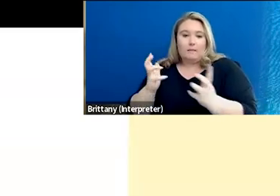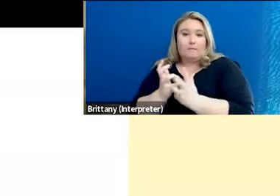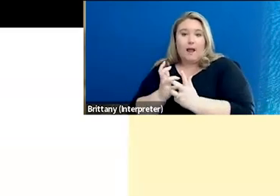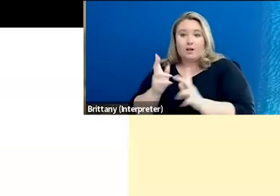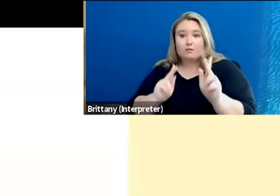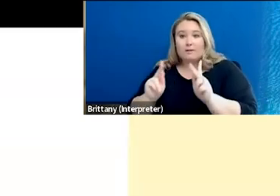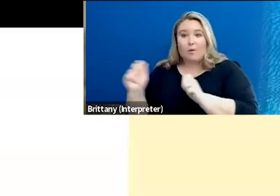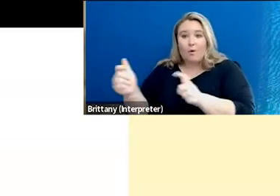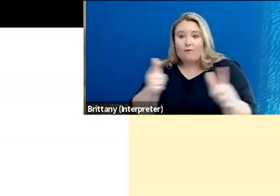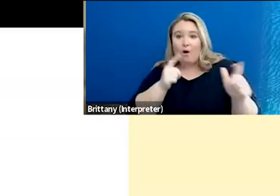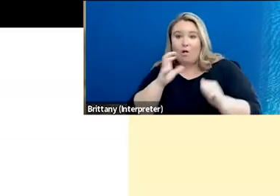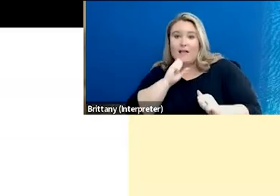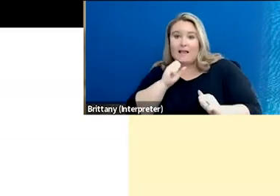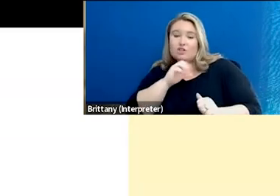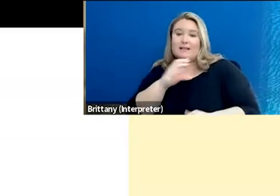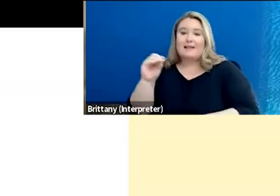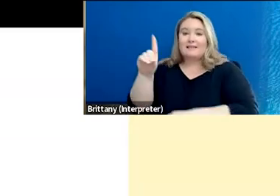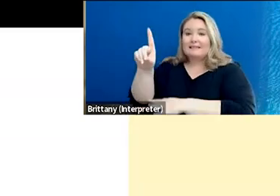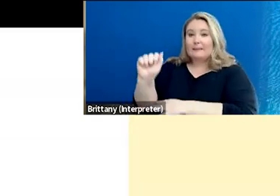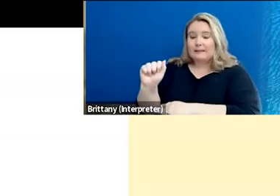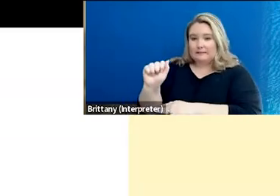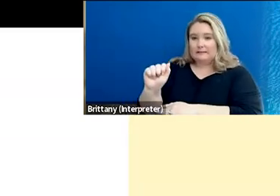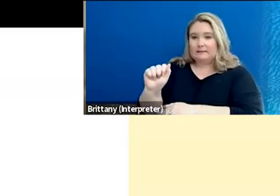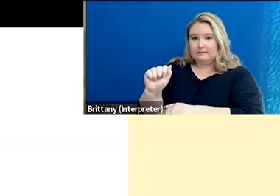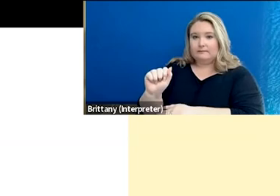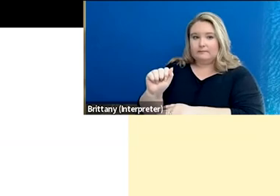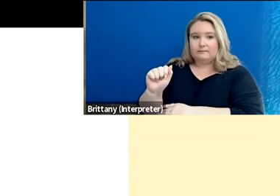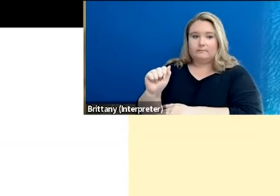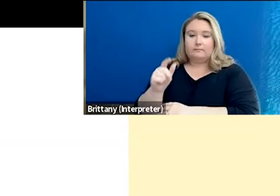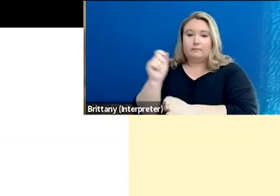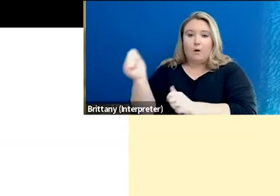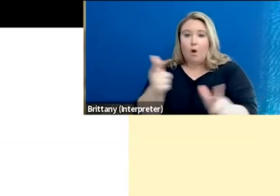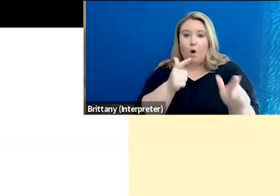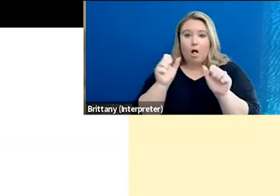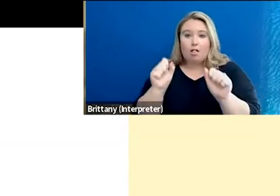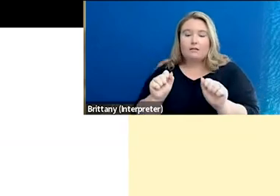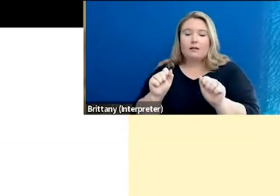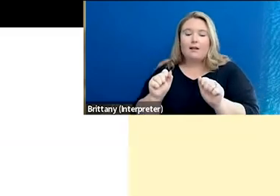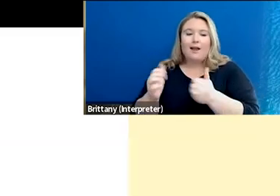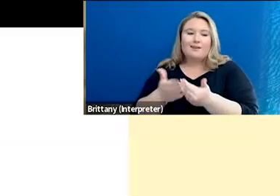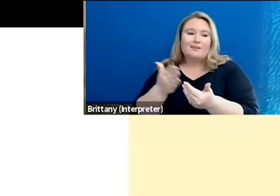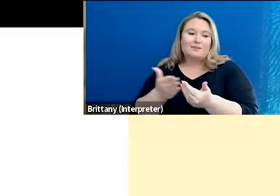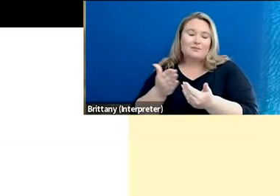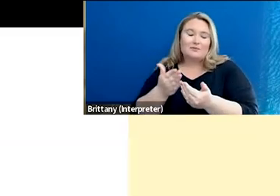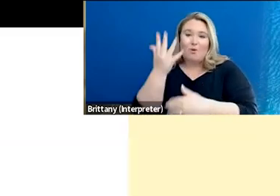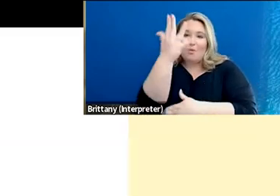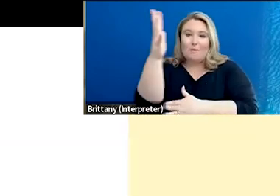and ability levels and ages can enjoy the parks freely and without any assistance.